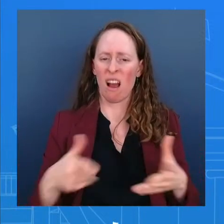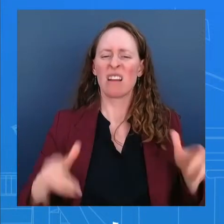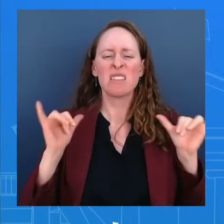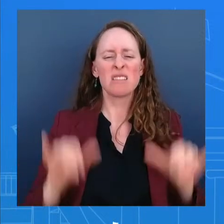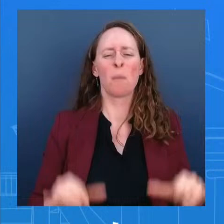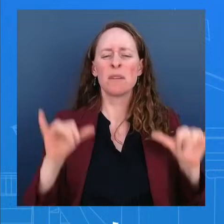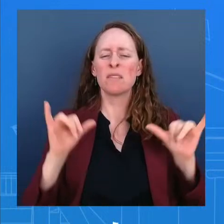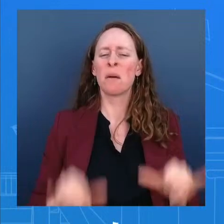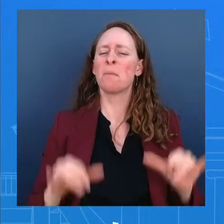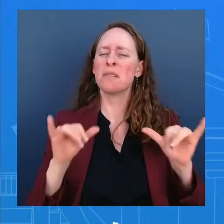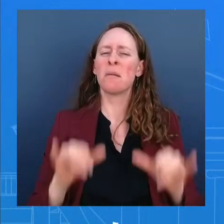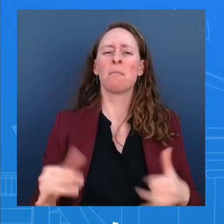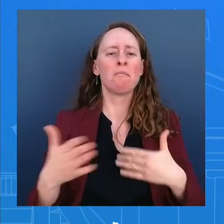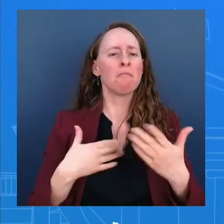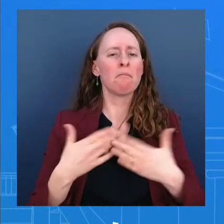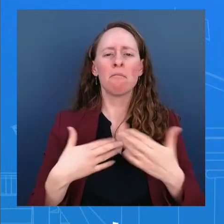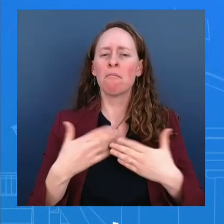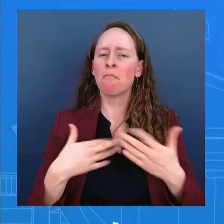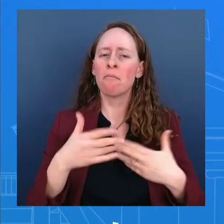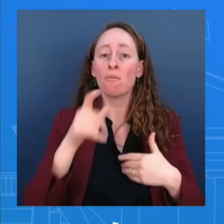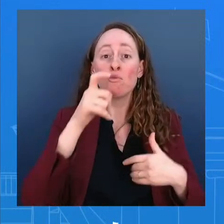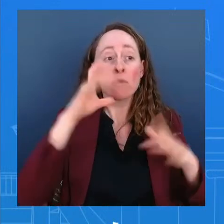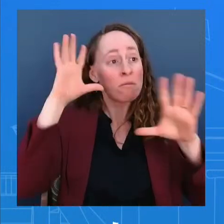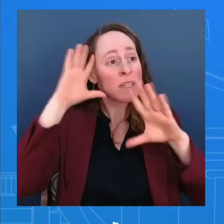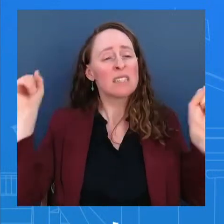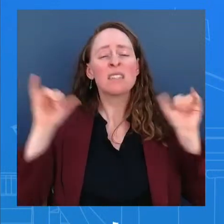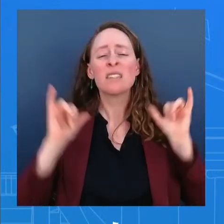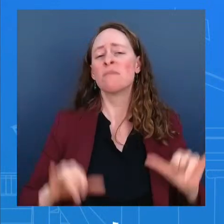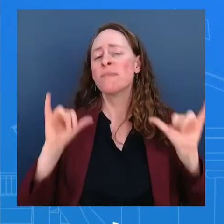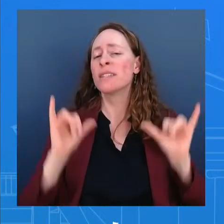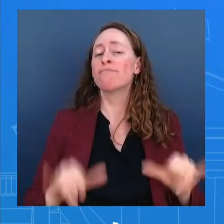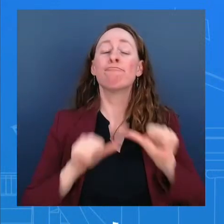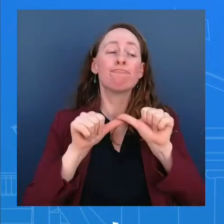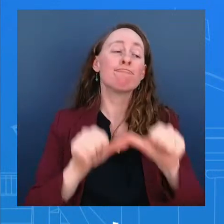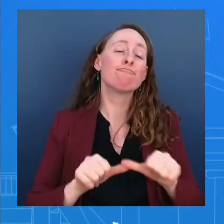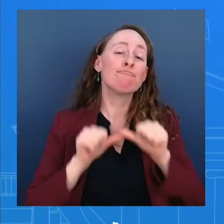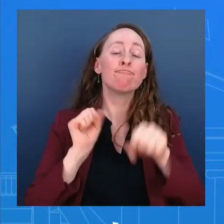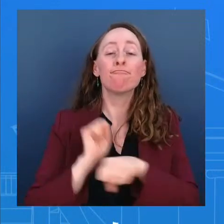And many of them have raised their hands to say, “I’m ready to stay and keep serving.”